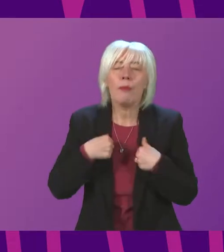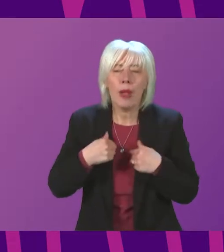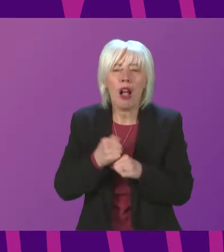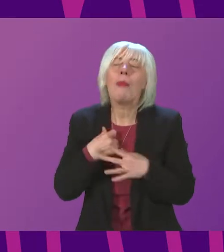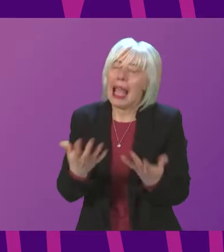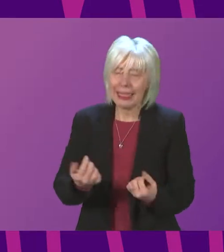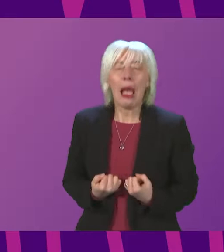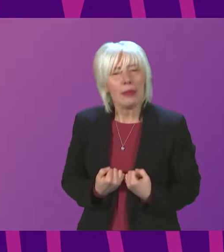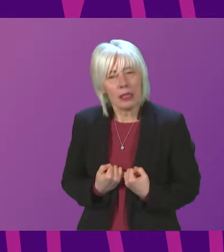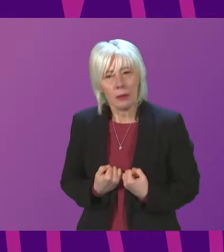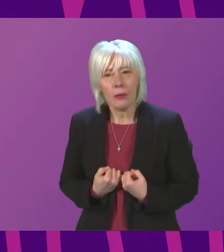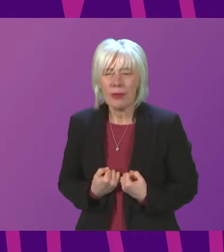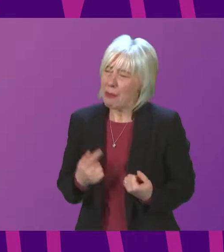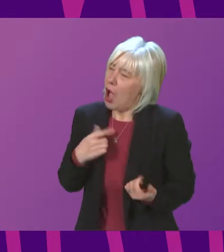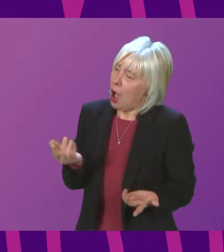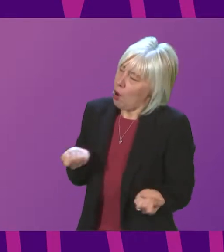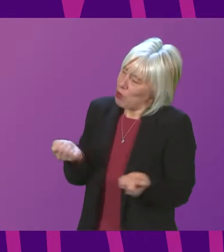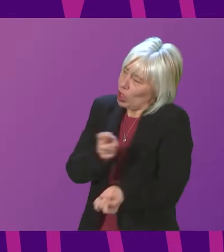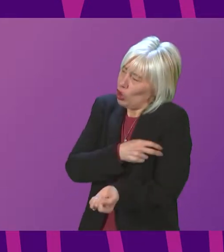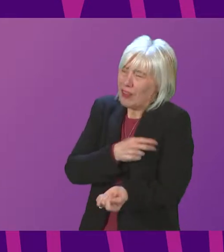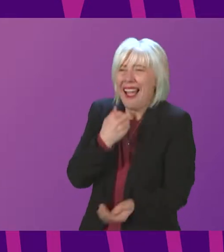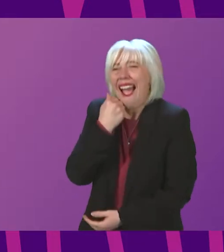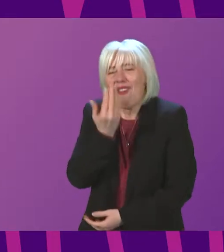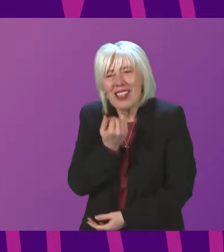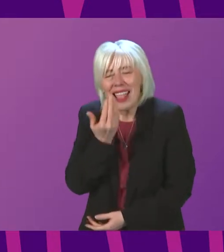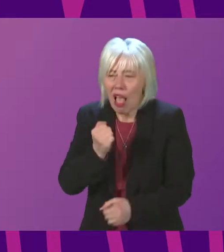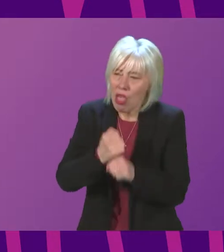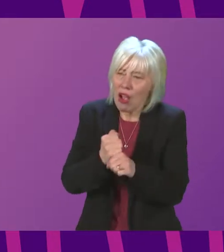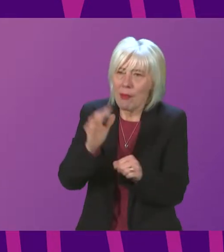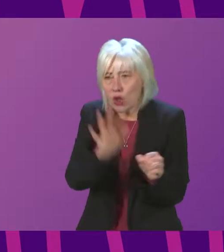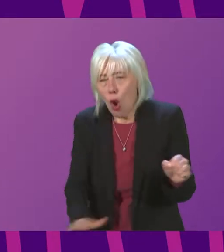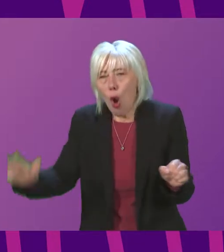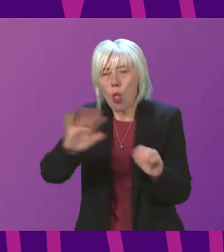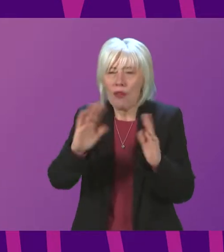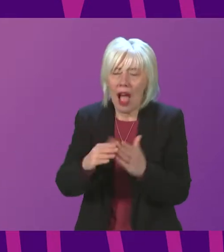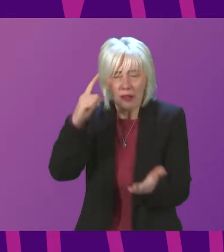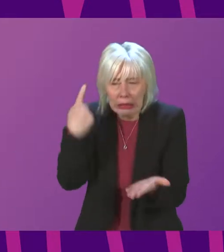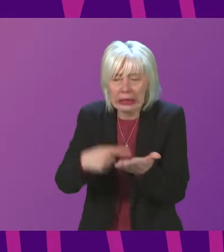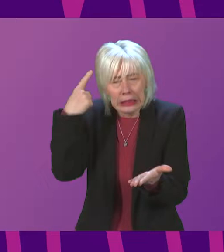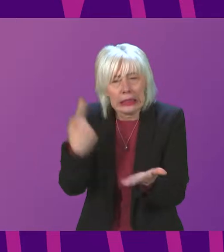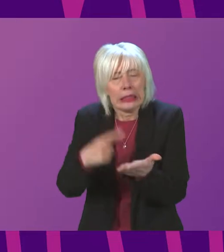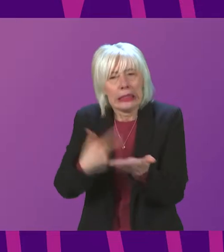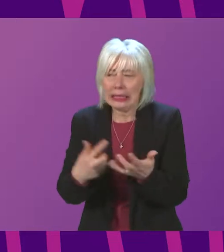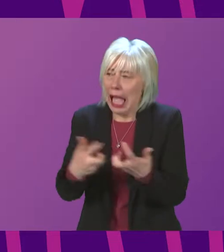At a time when Governments everywhere were taking decisions every day to protect people